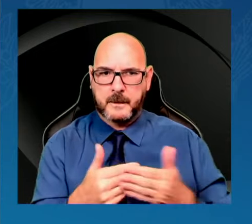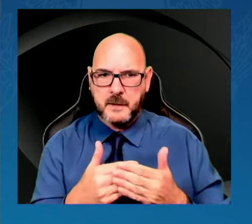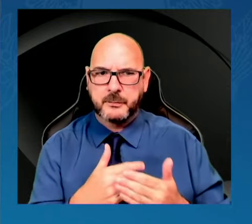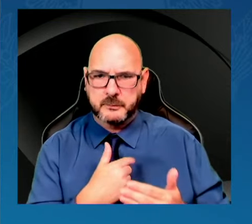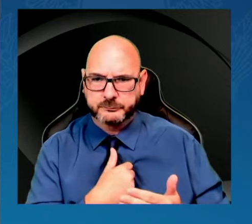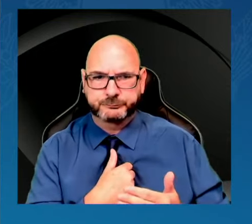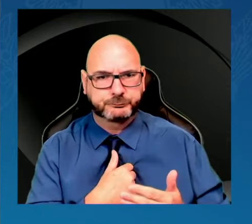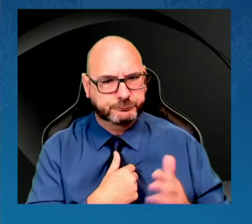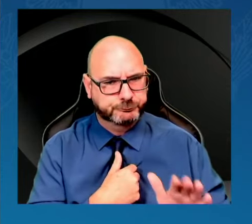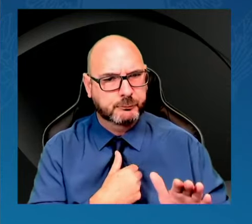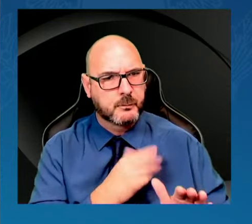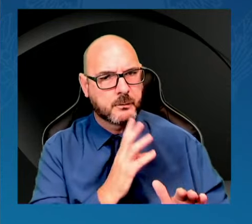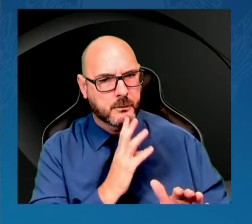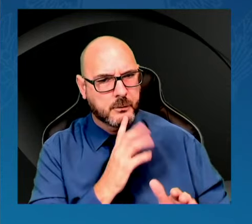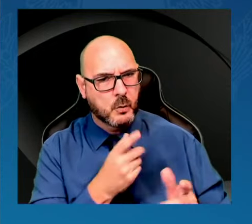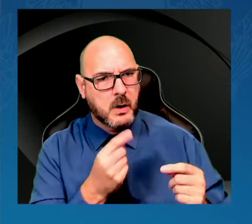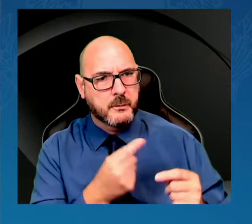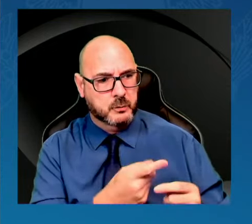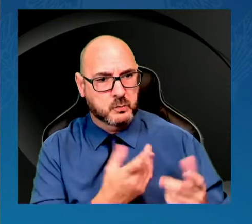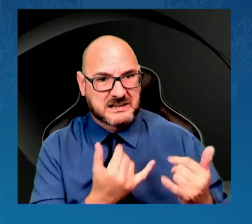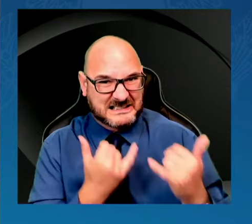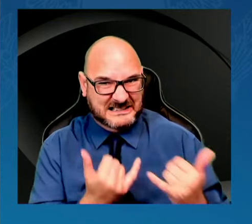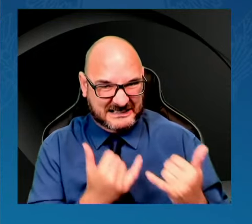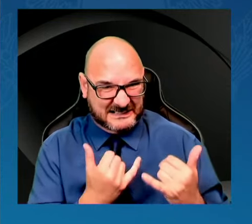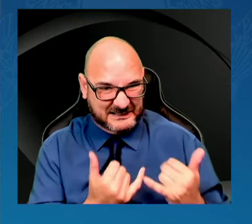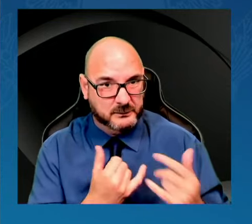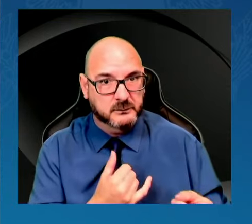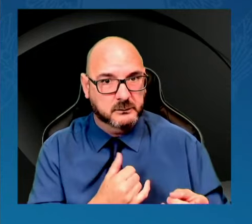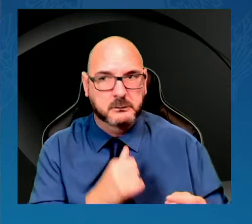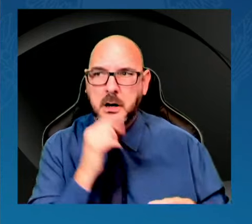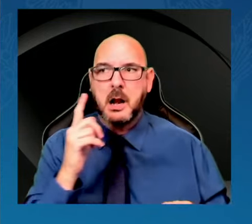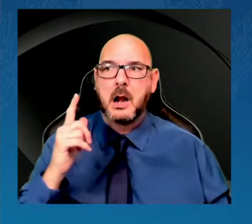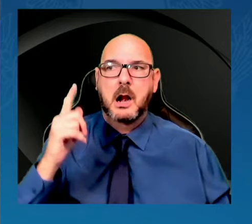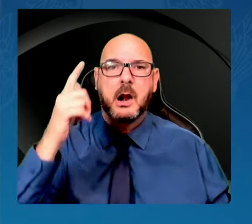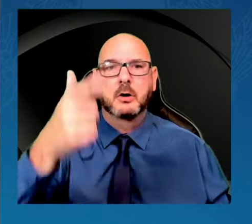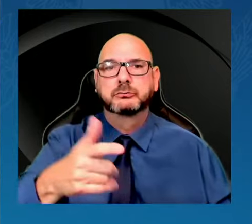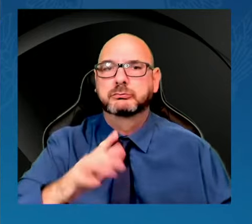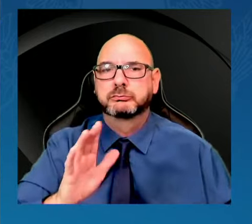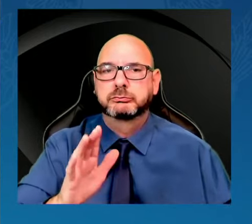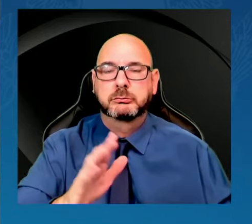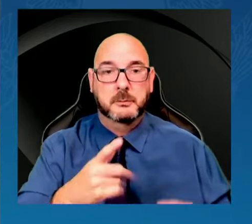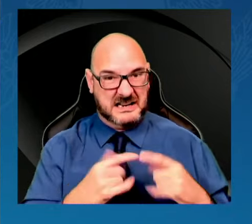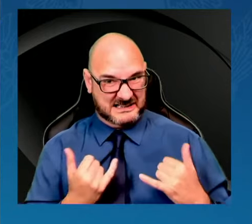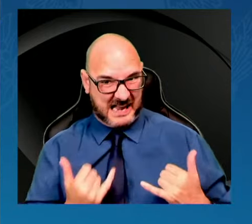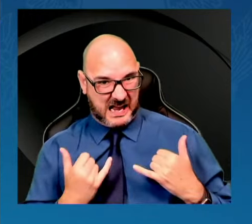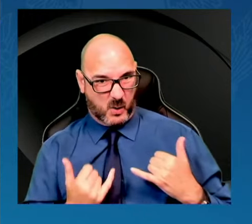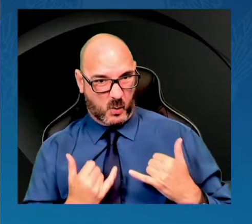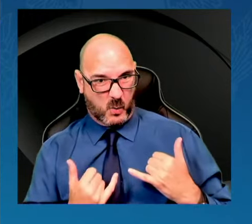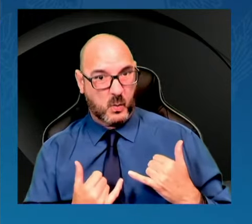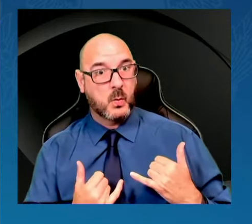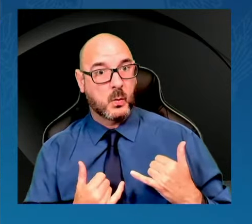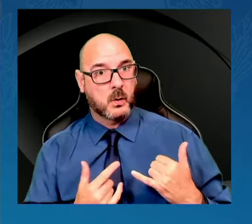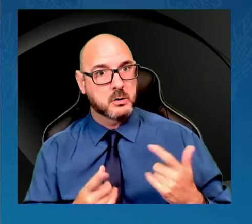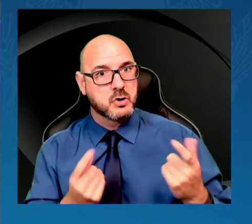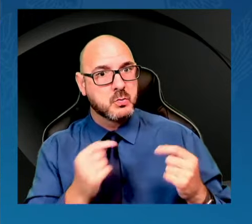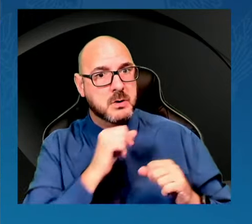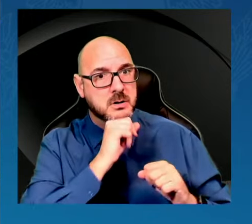to get exponentially worse if we don't act. But I do have hope with leaders like you, who have actually --